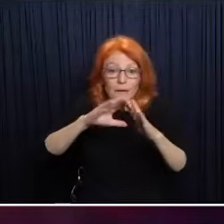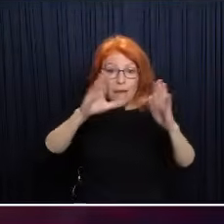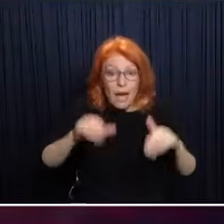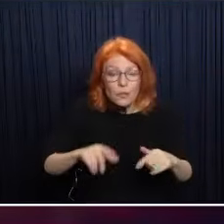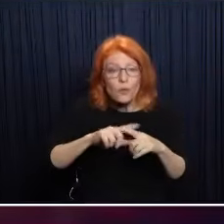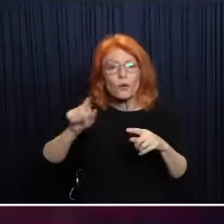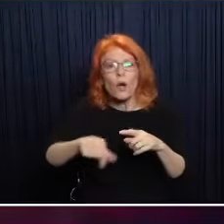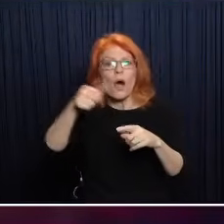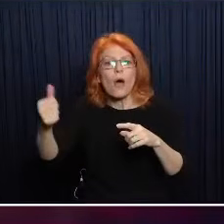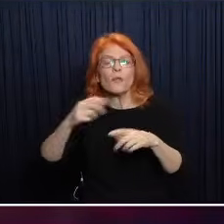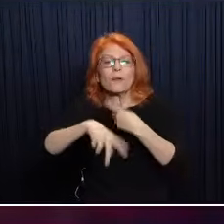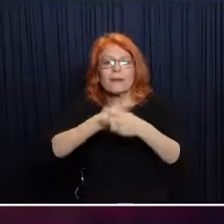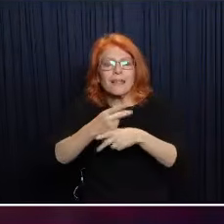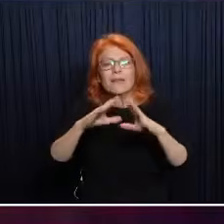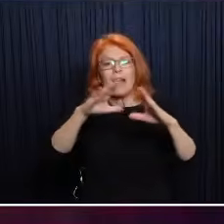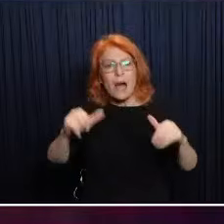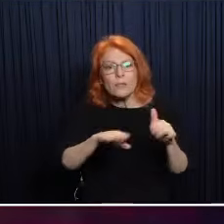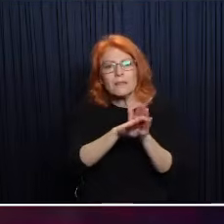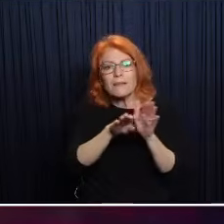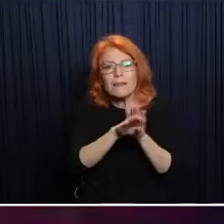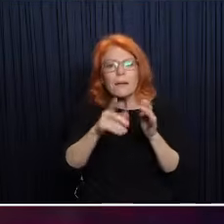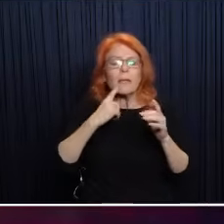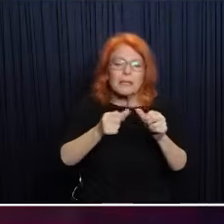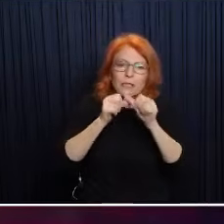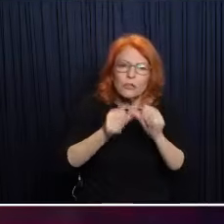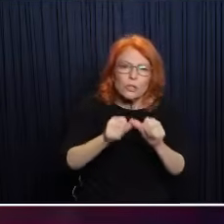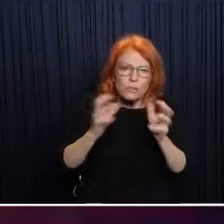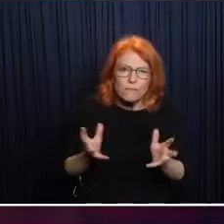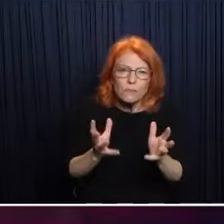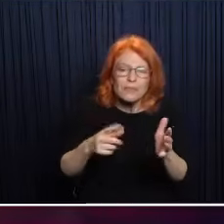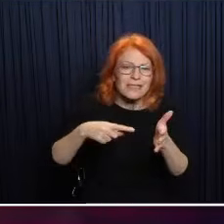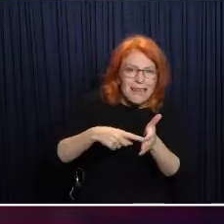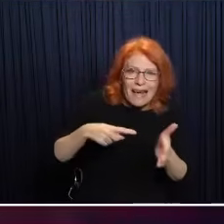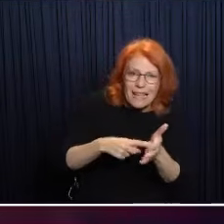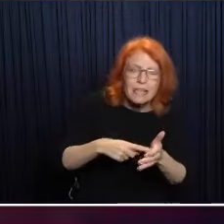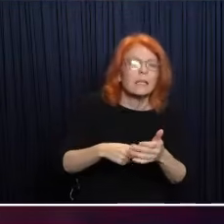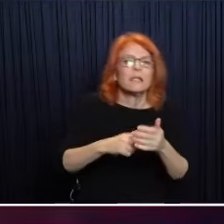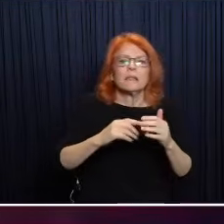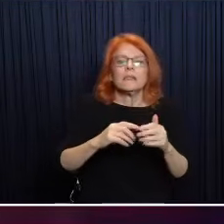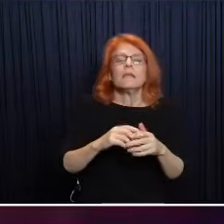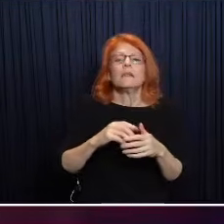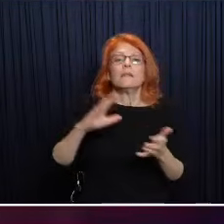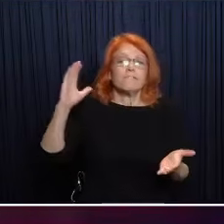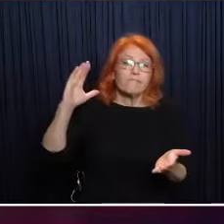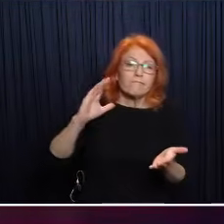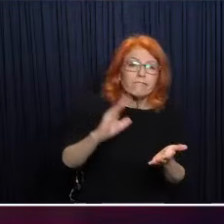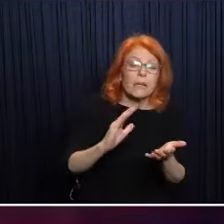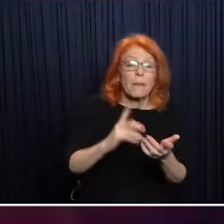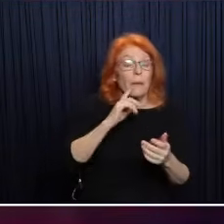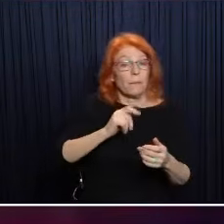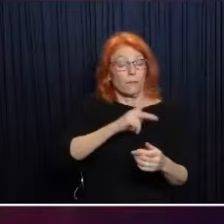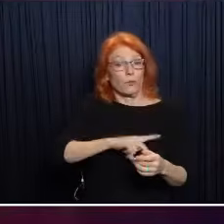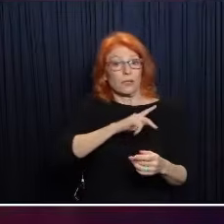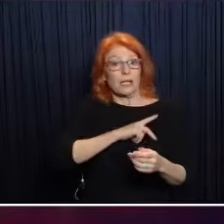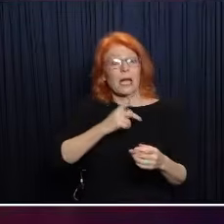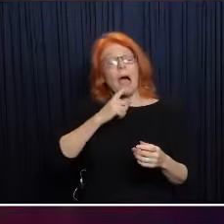NEW FORMS OF HOUSING DEVELOPMENT, 3-D PRINTING OF HOUSES OR OTHER FORMS OF HOUSING. WE NEED TO CONTINUALLY PUSH ON